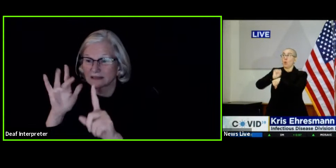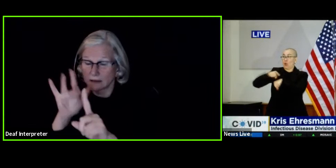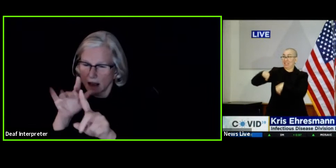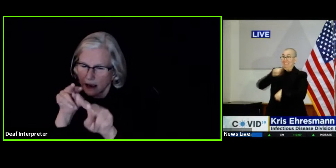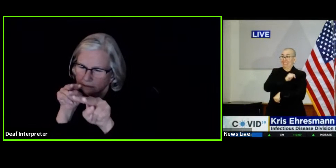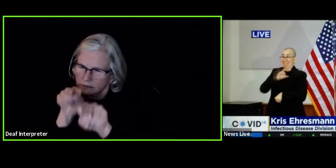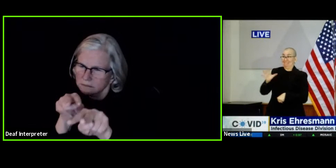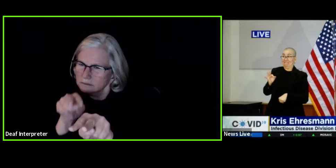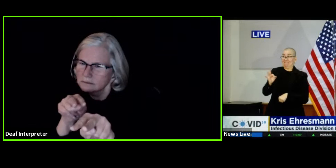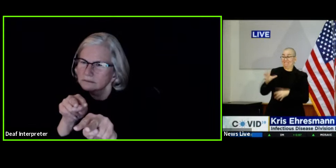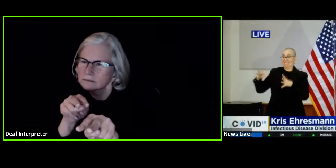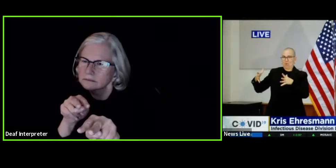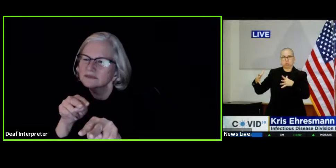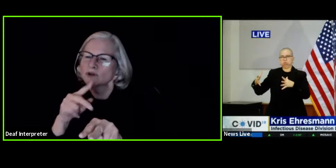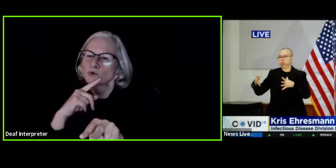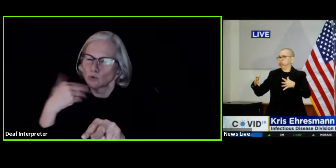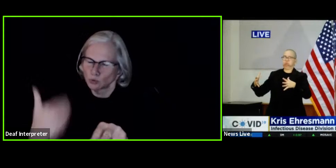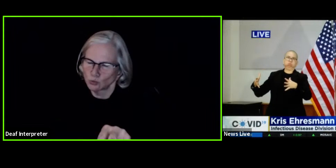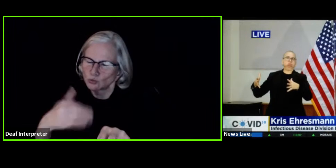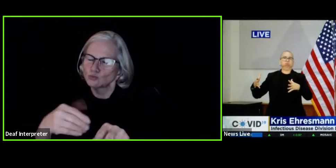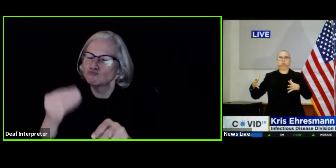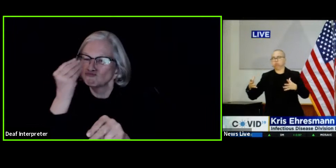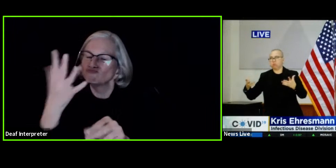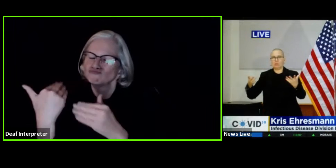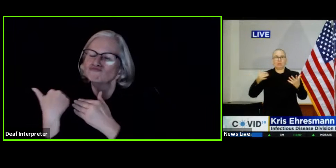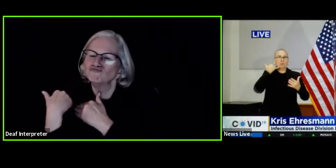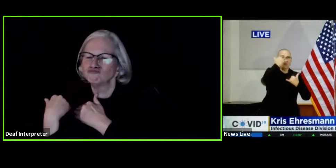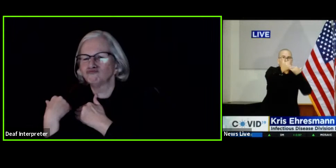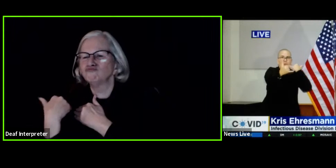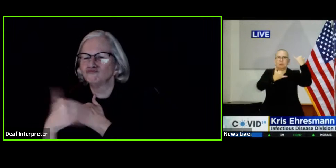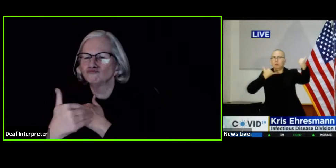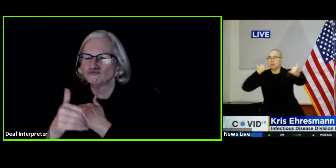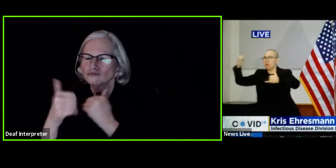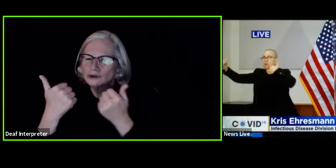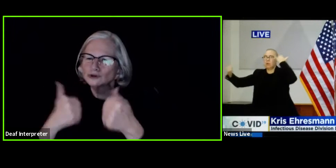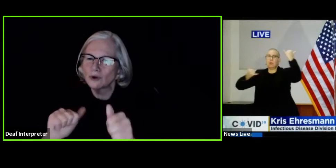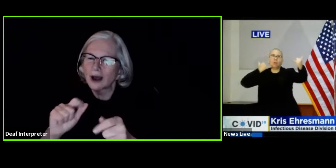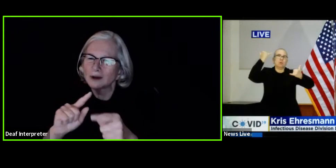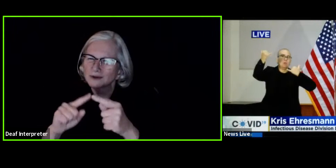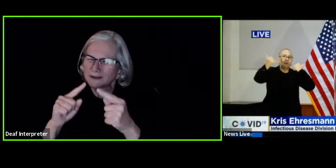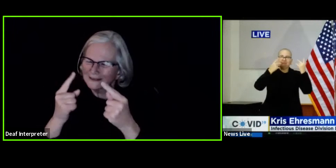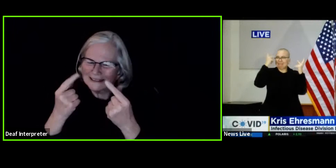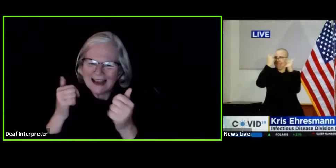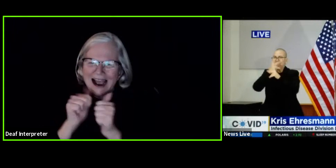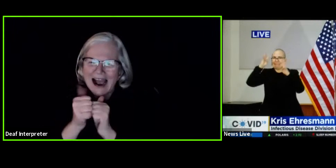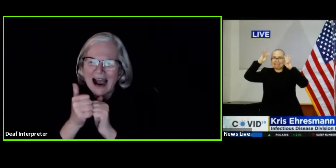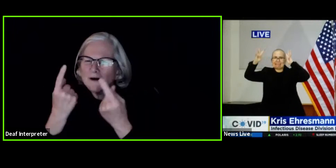IN OUR OUTREACH AS WELL AS HOW TO THINK ABOUT HOW TO BEST